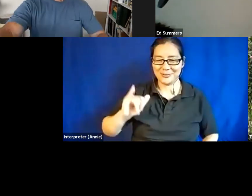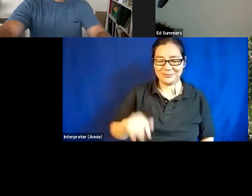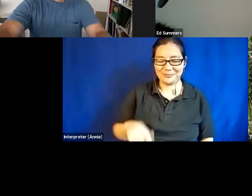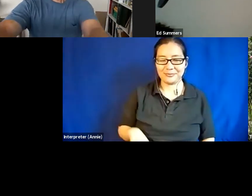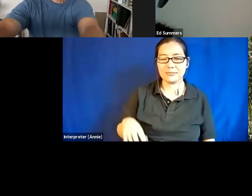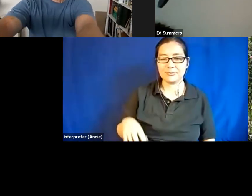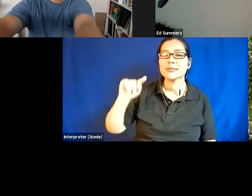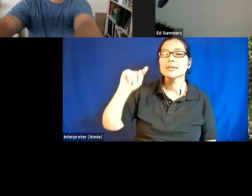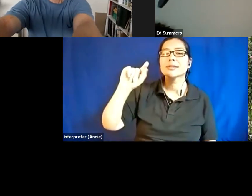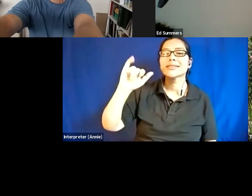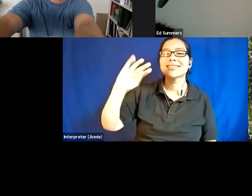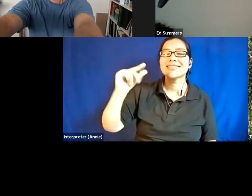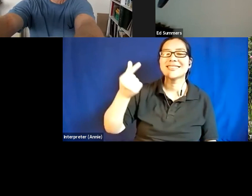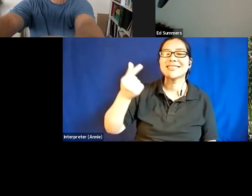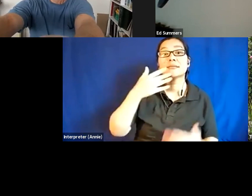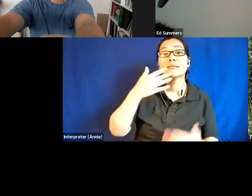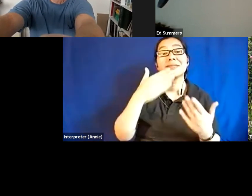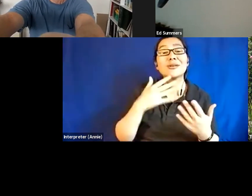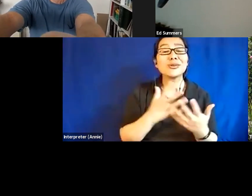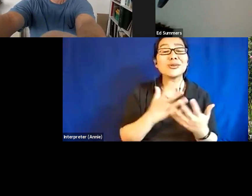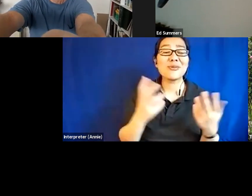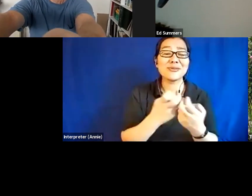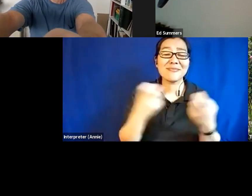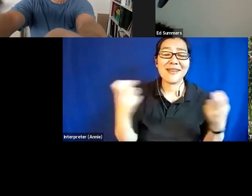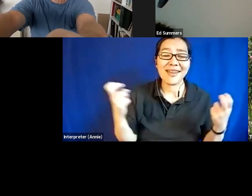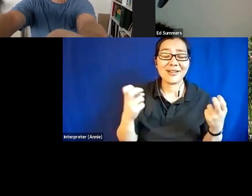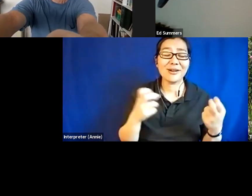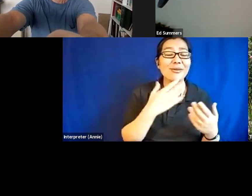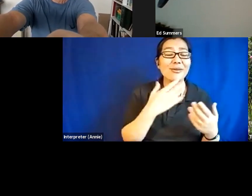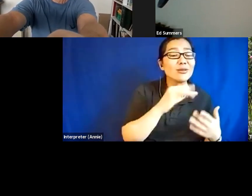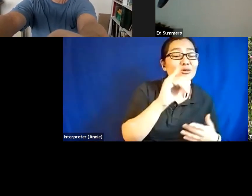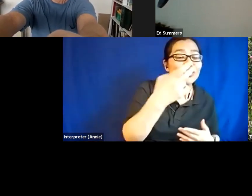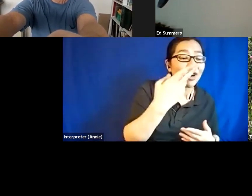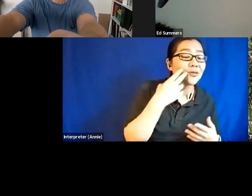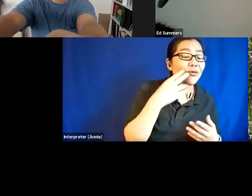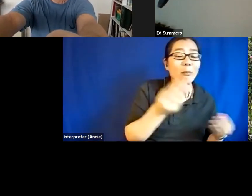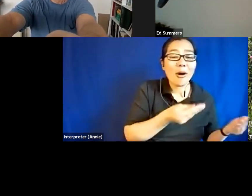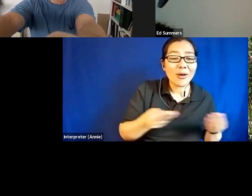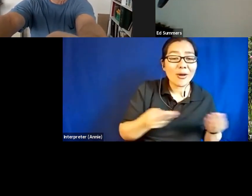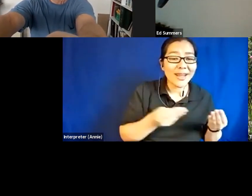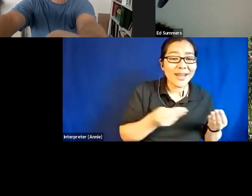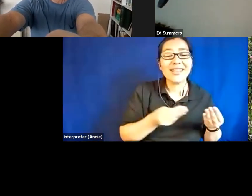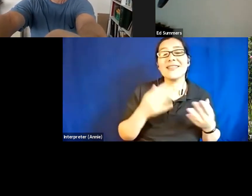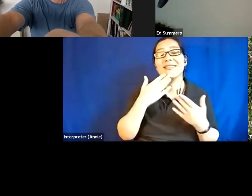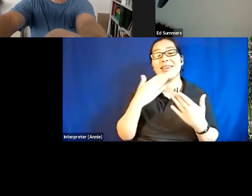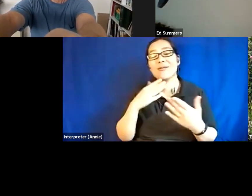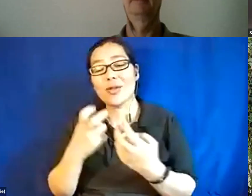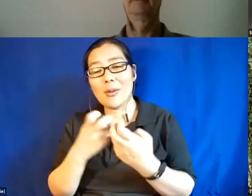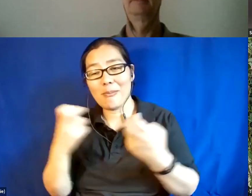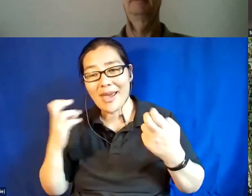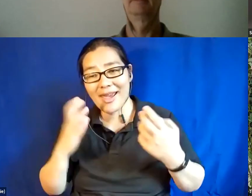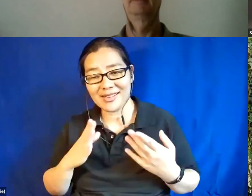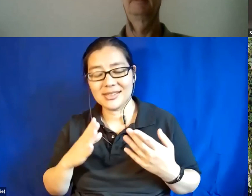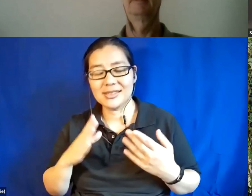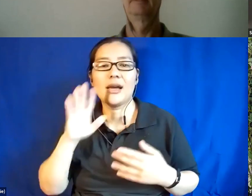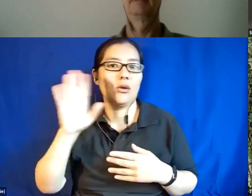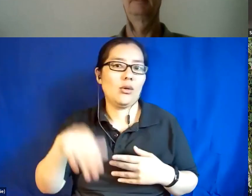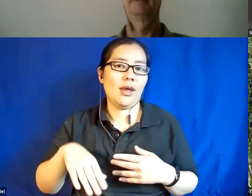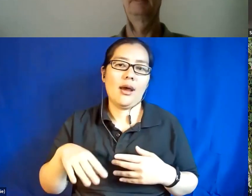Thank you emerging tech panel and Josh for moderating and all our panelists for supporting this event . I know you left many of us with a lot of